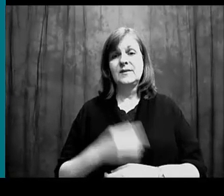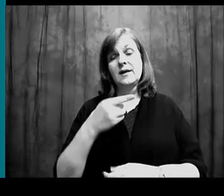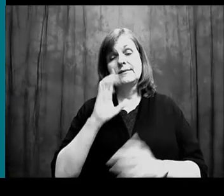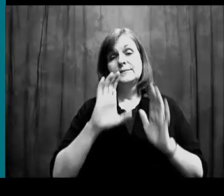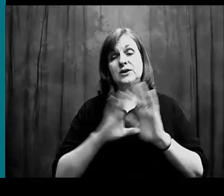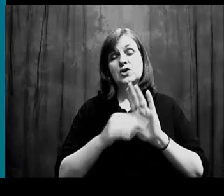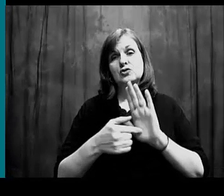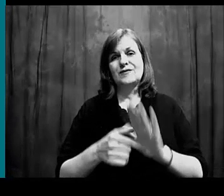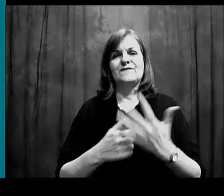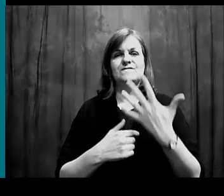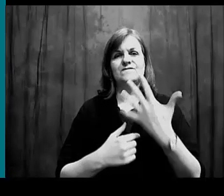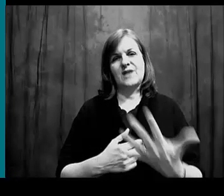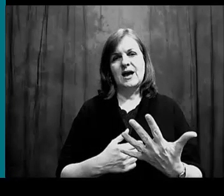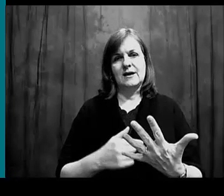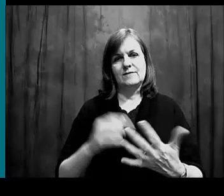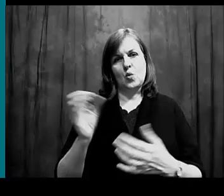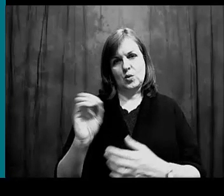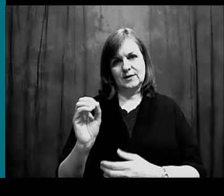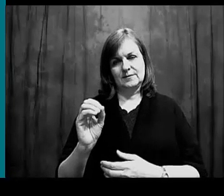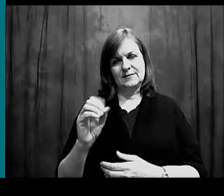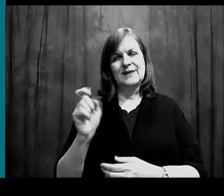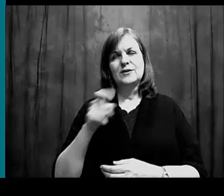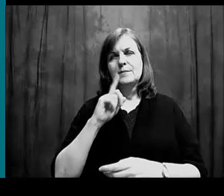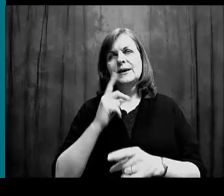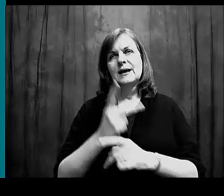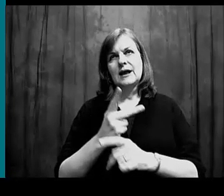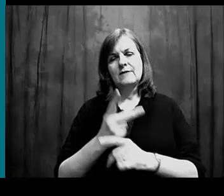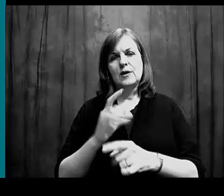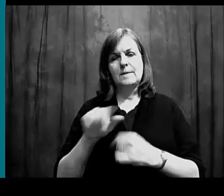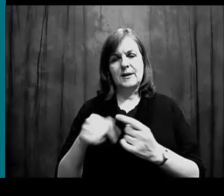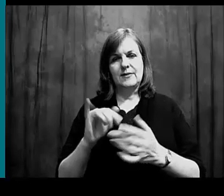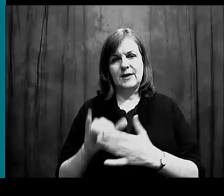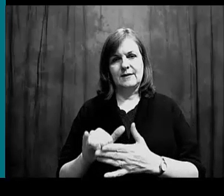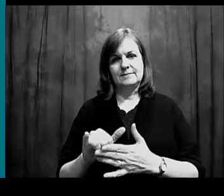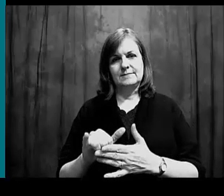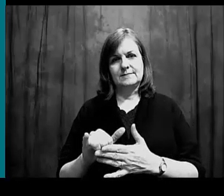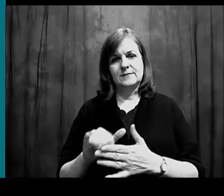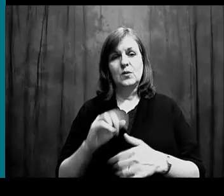related? we only have five organisms on this tree. this is something have to be careful of